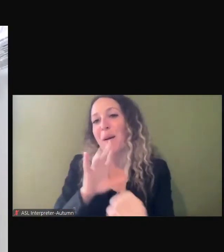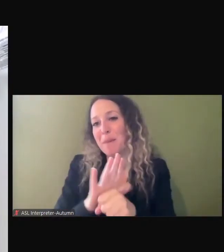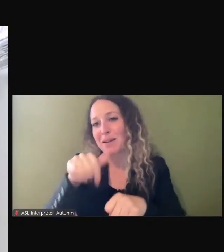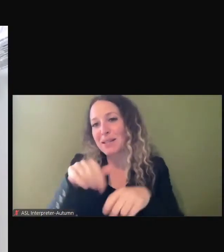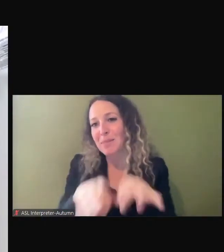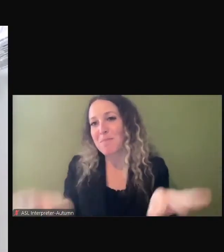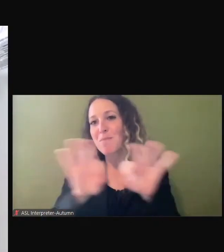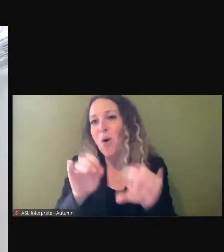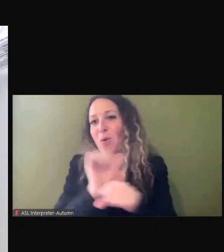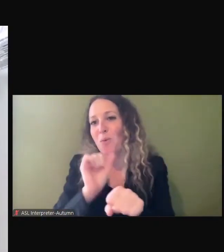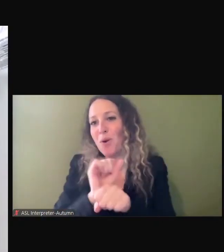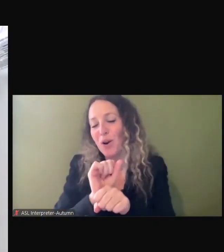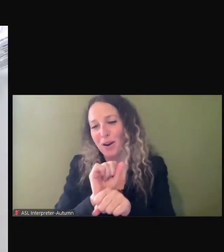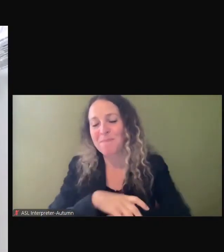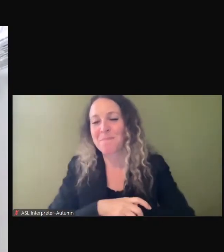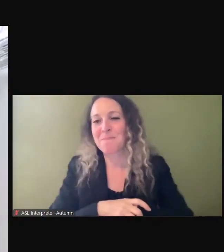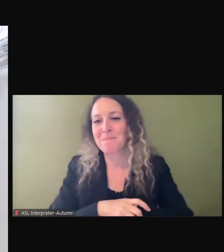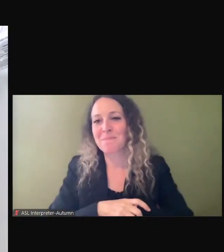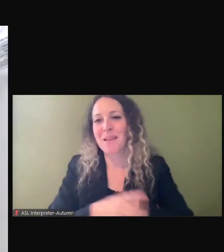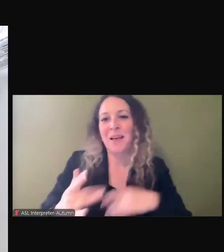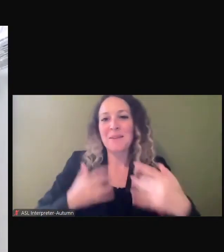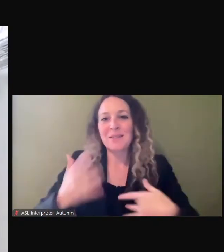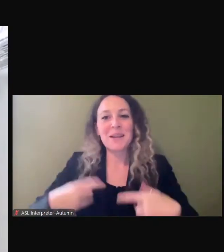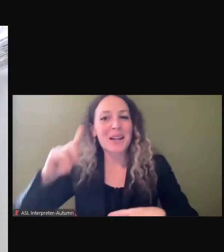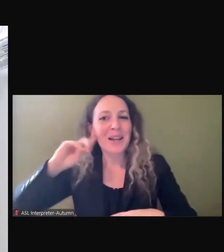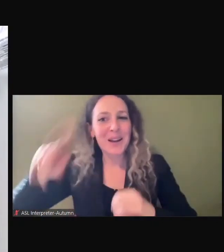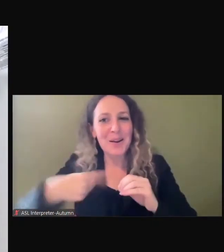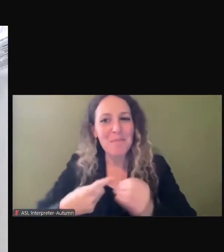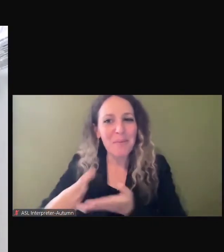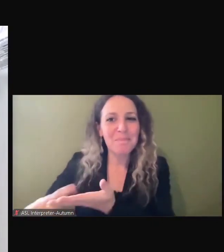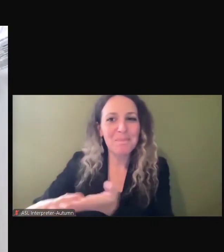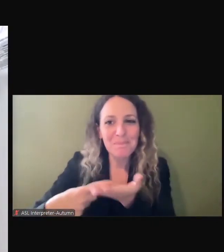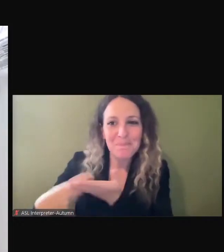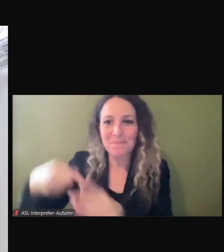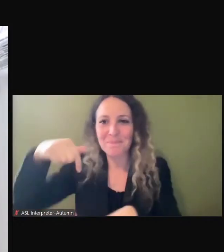discussions and collaborations that will emerge from this conference. Thank you so